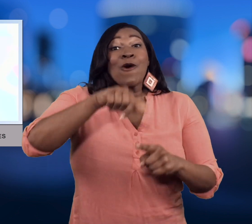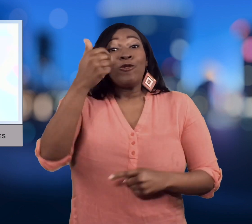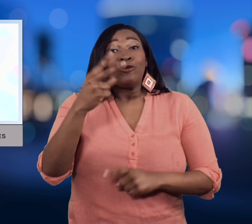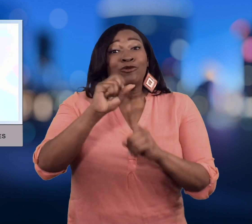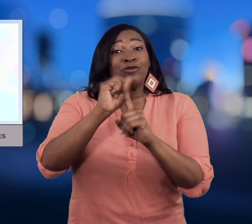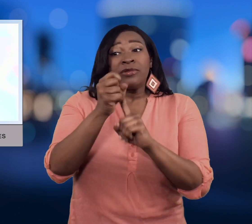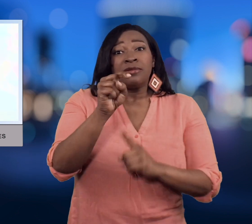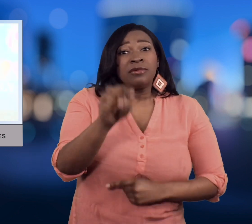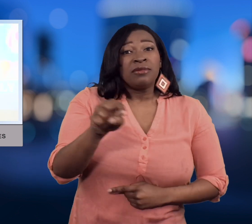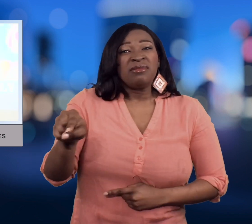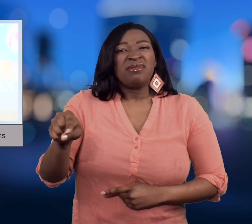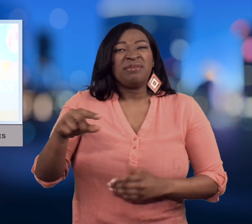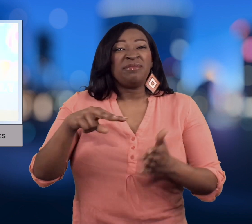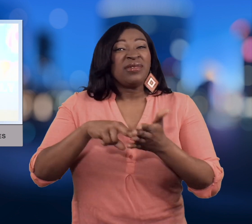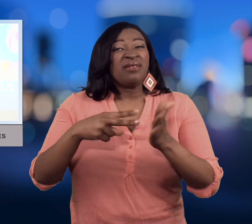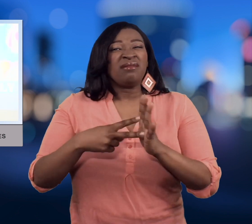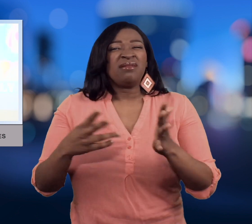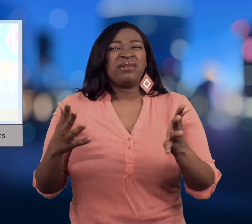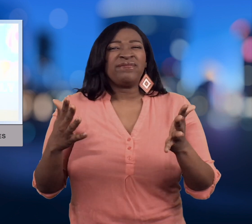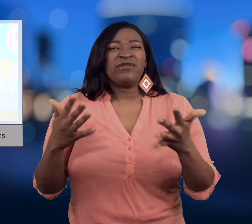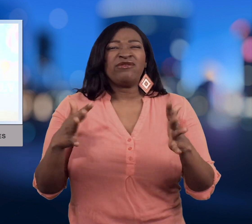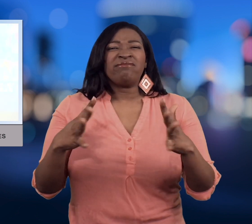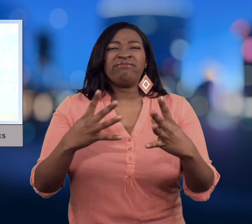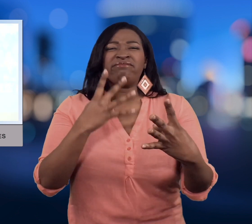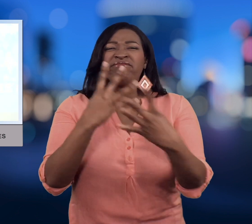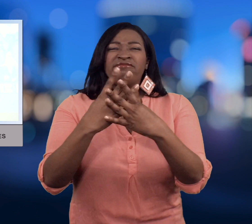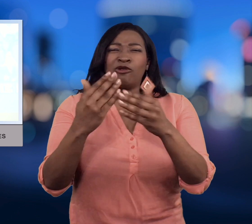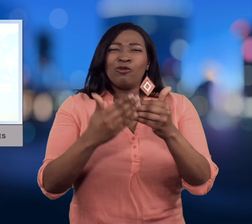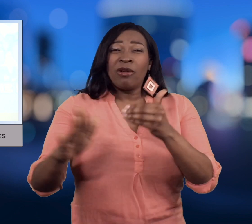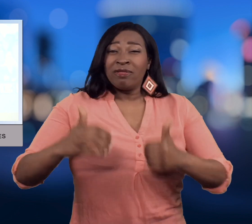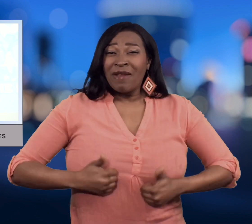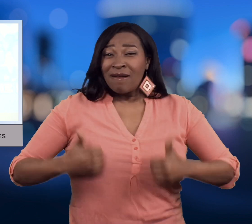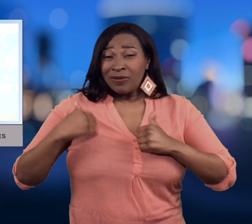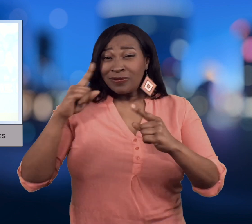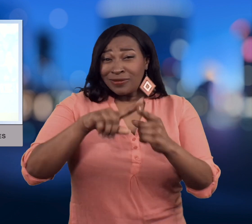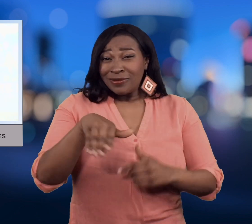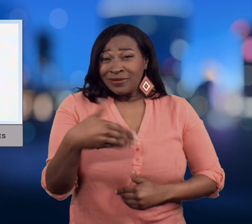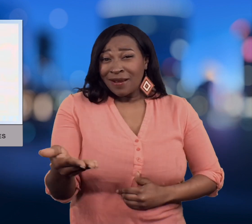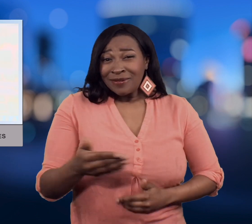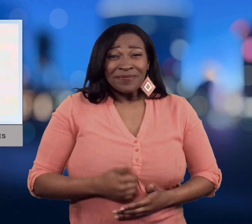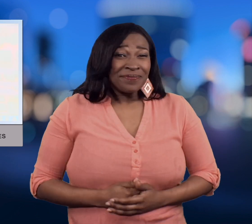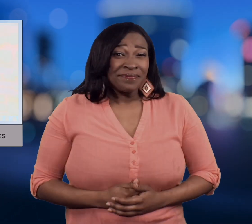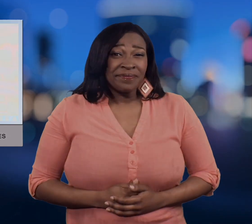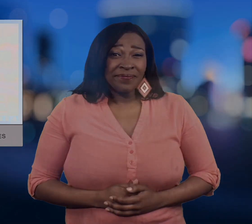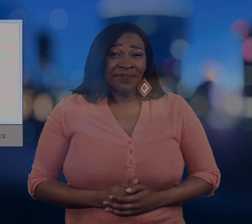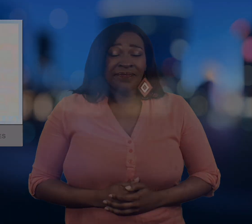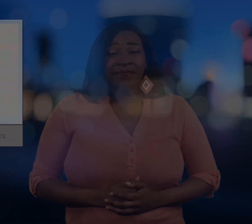His sentences from his two other cases already means he will spend the rest of his life in prison.